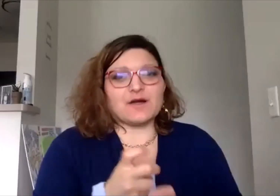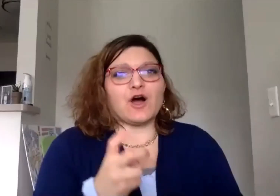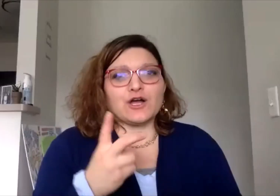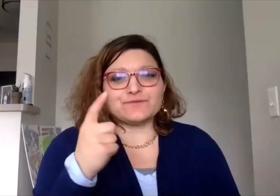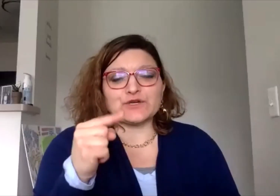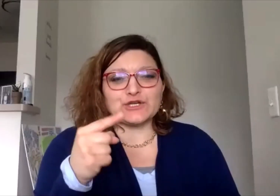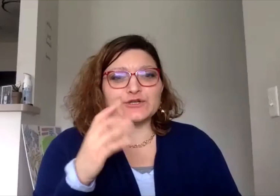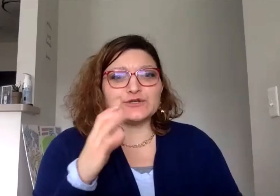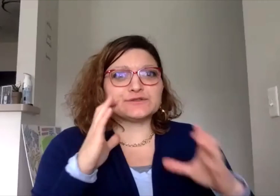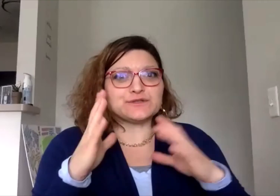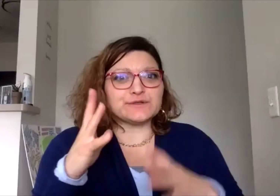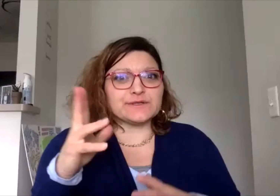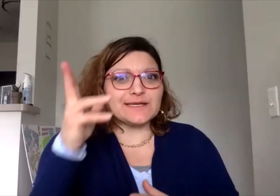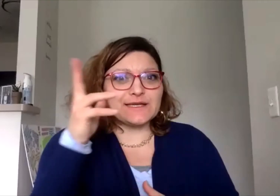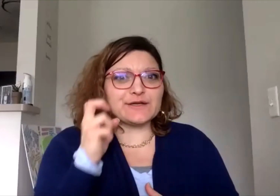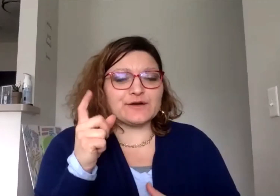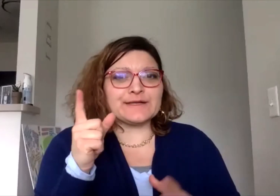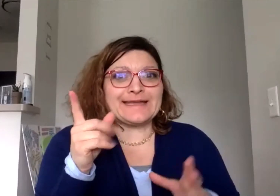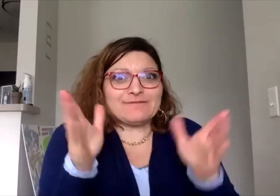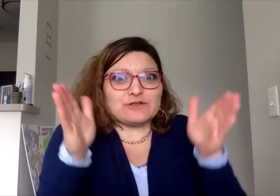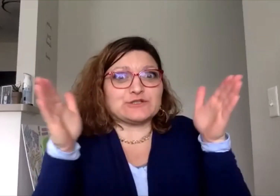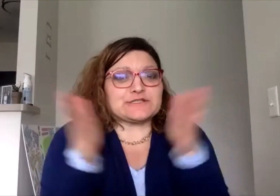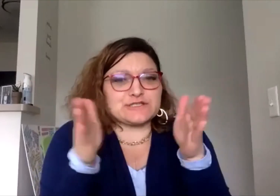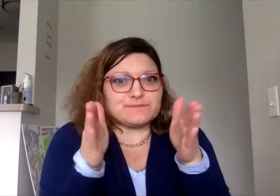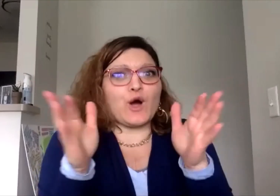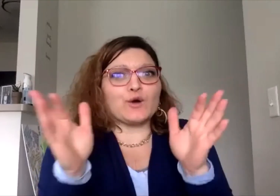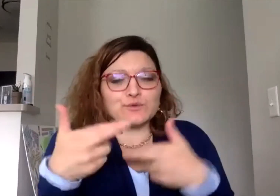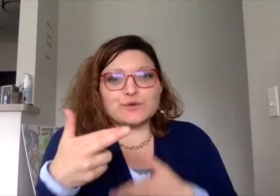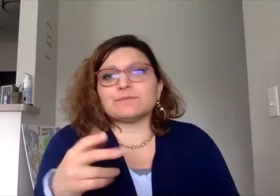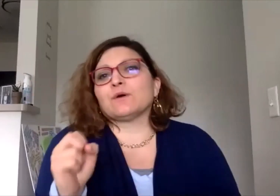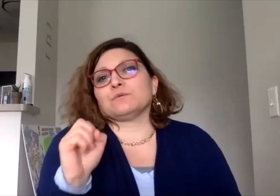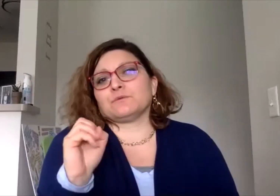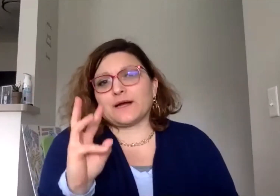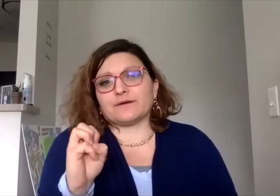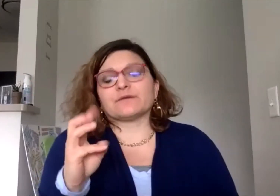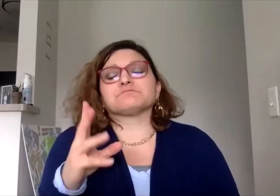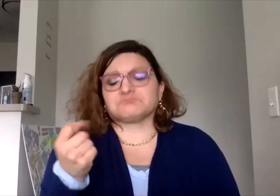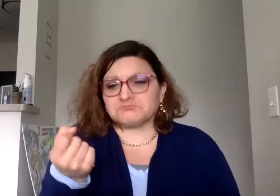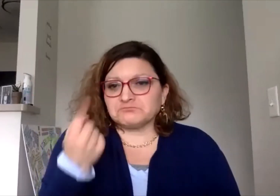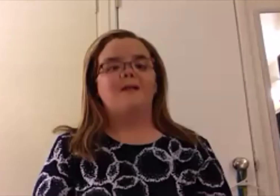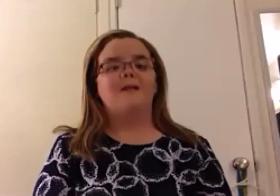be yes even though it's a small room wow yeah